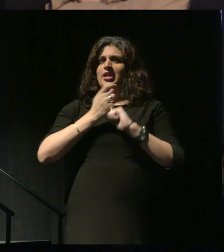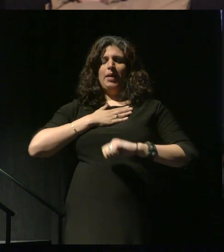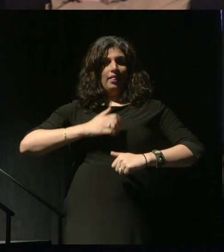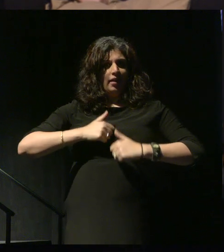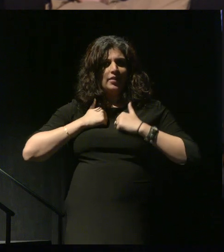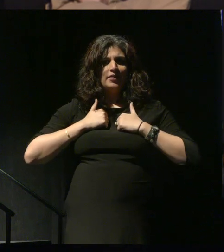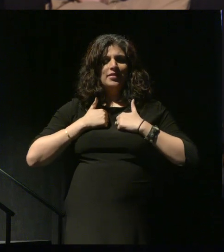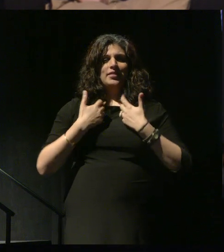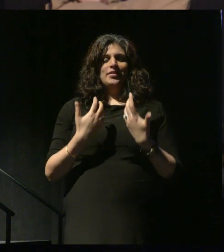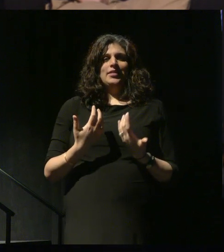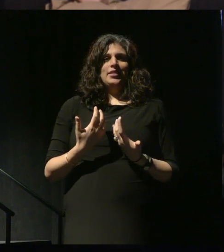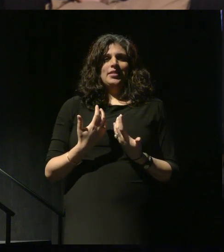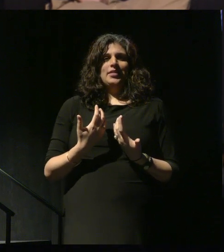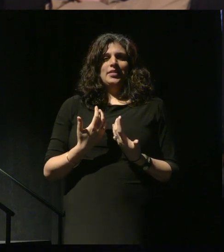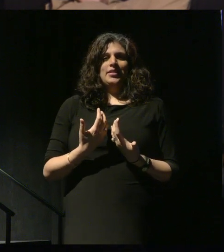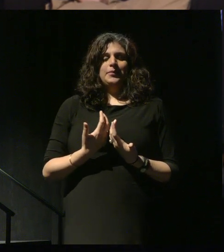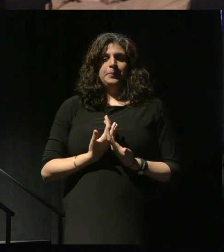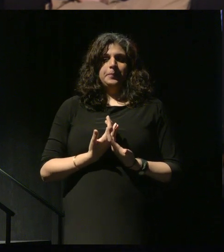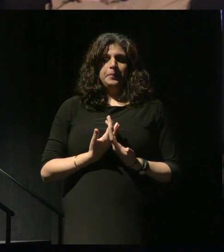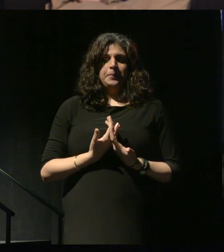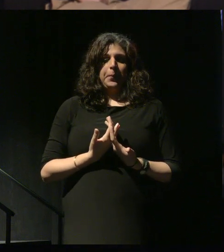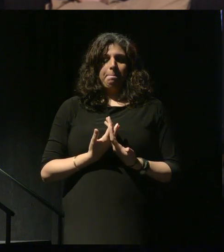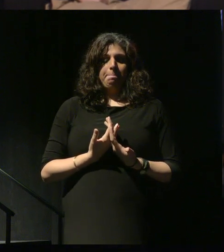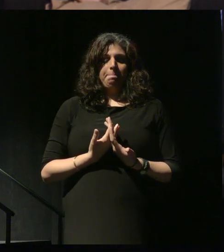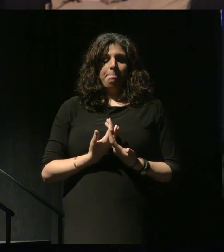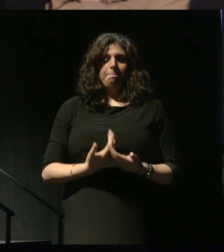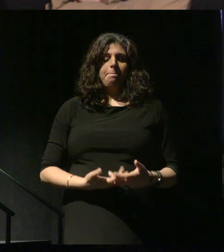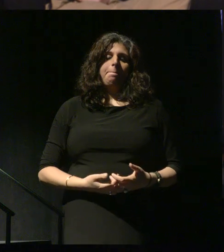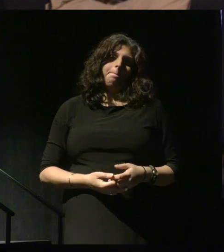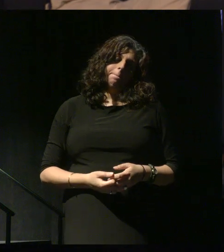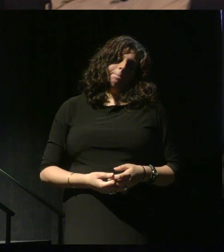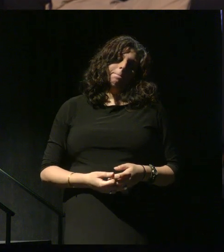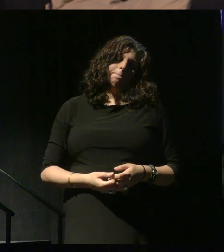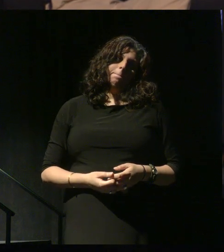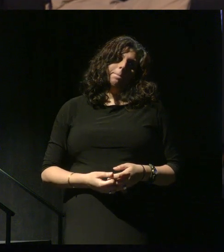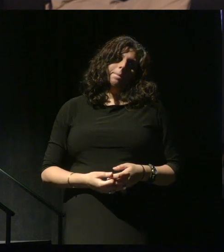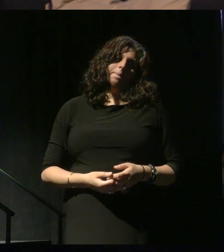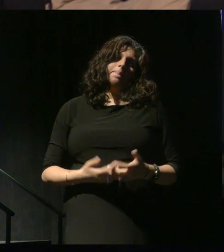And I maybe this actually illustrates the point that you're